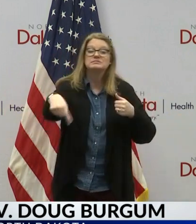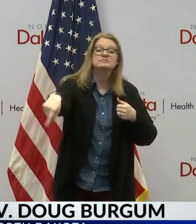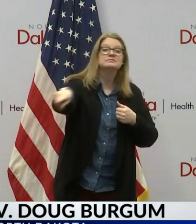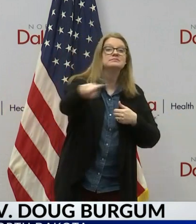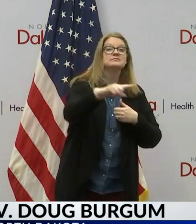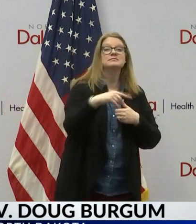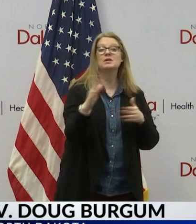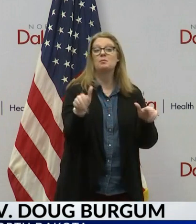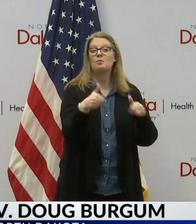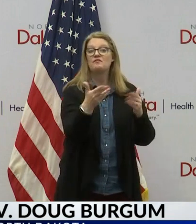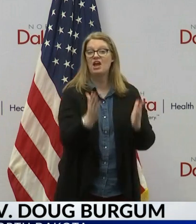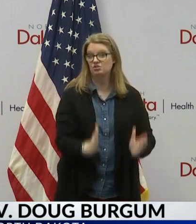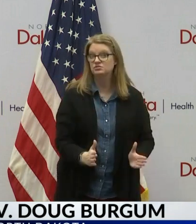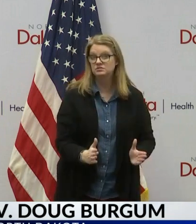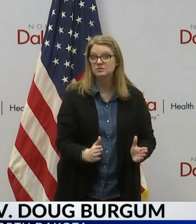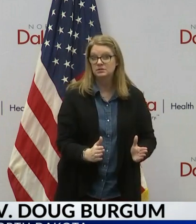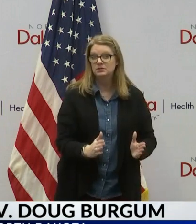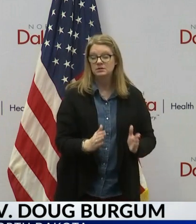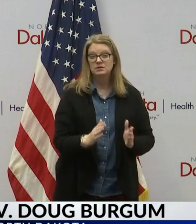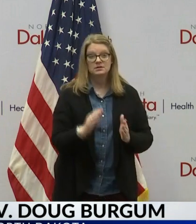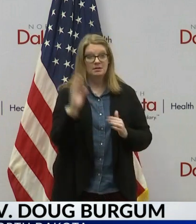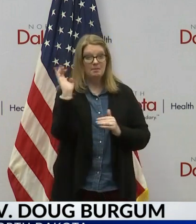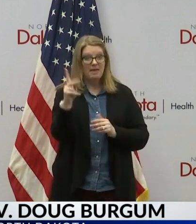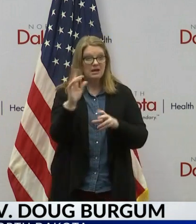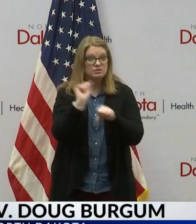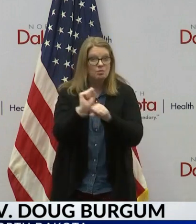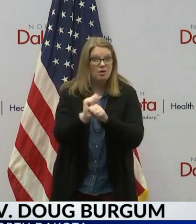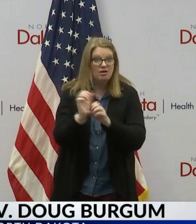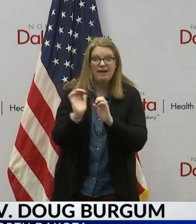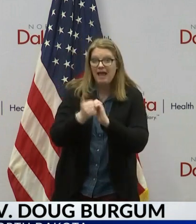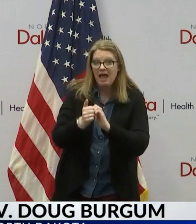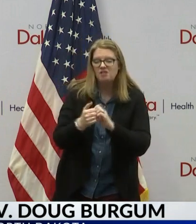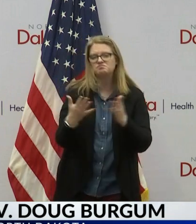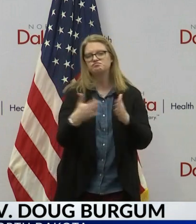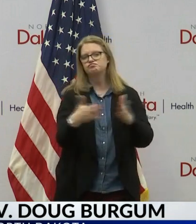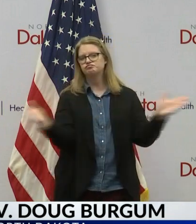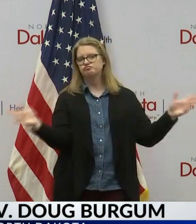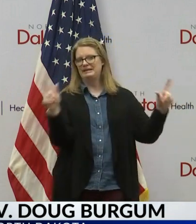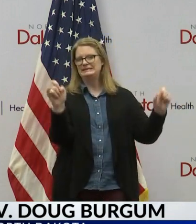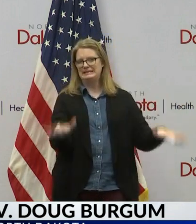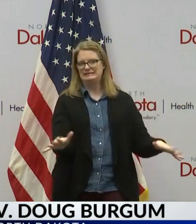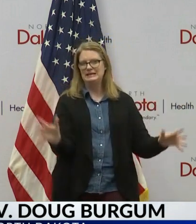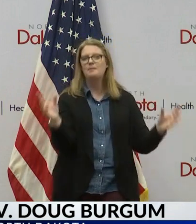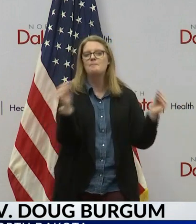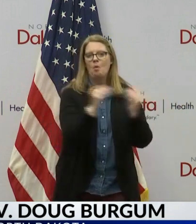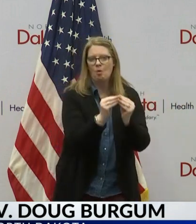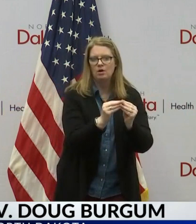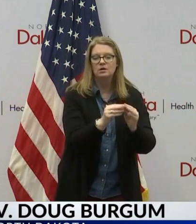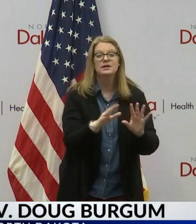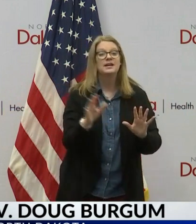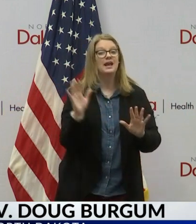AND, AGAIN, WOULD ENCOURAGE ALL OUR PROVIDERS, YOU KNOW, THE WAY WE GET OURSELVES BACK TO